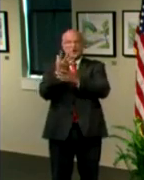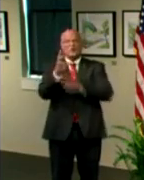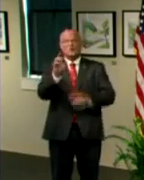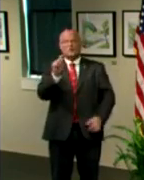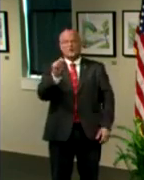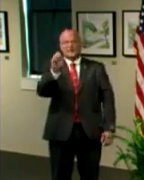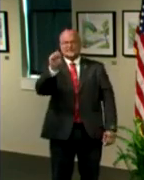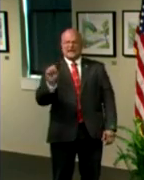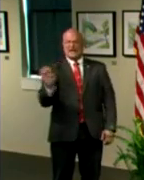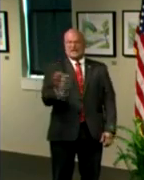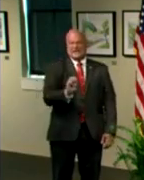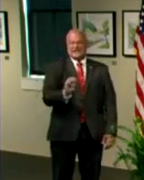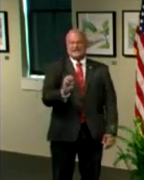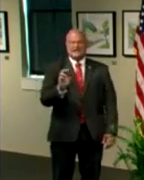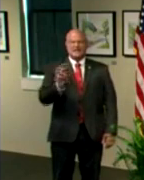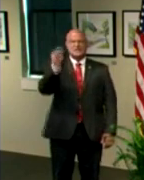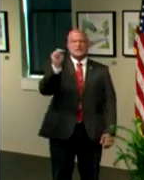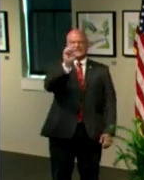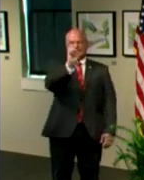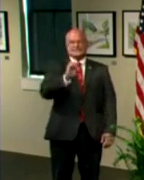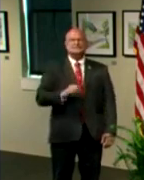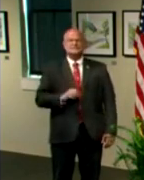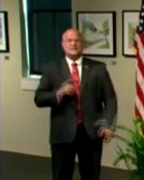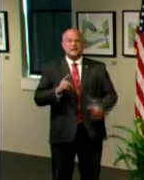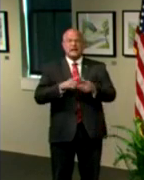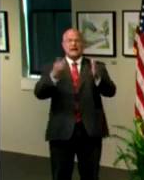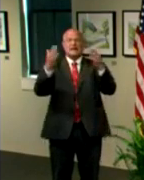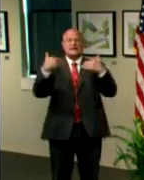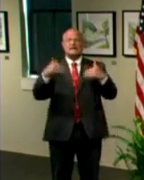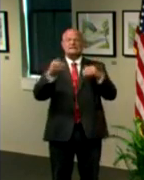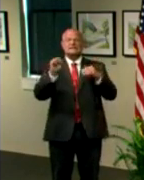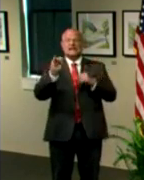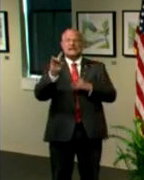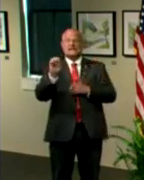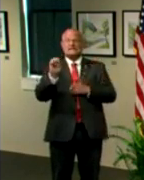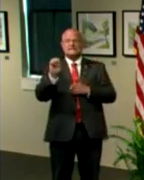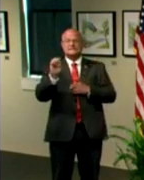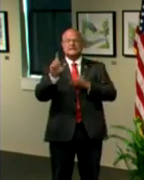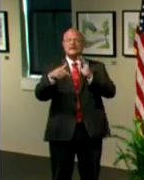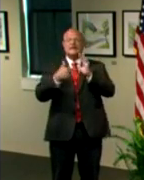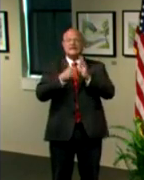INDUSTRY OUTBREAK THERE. THEN CENTRAL, YOU CAN SEE THE